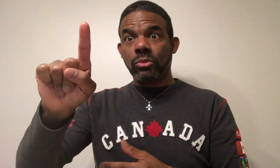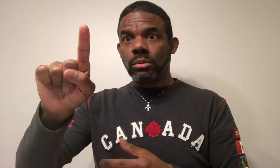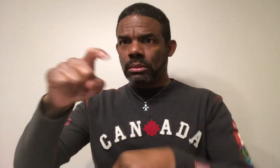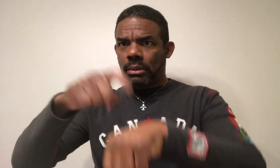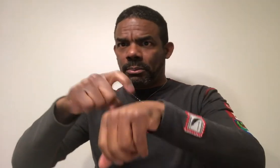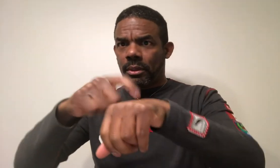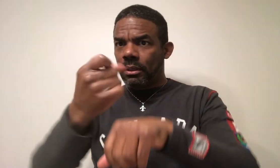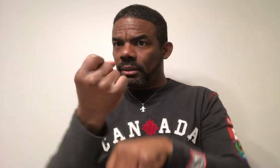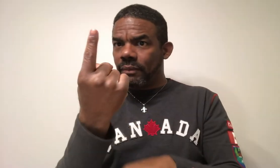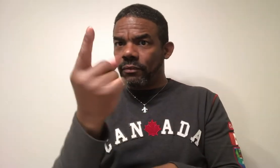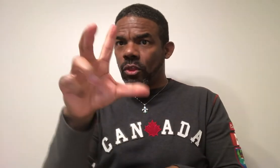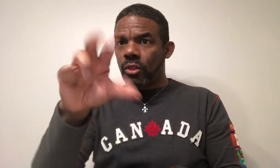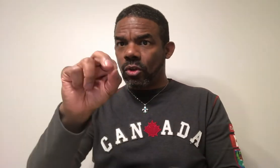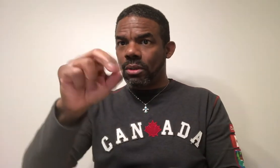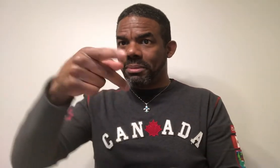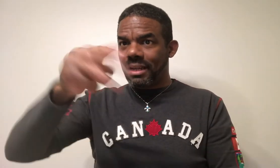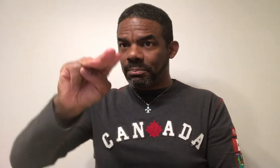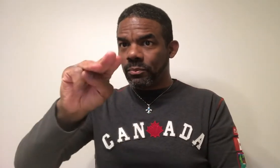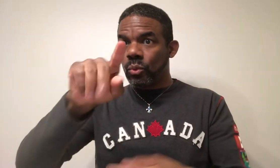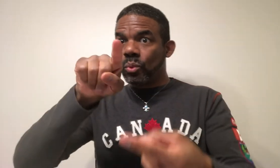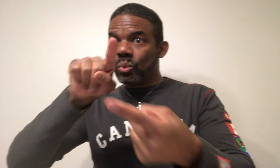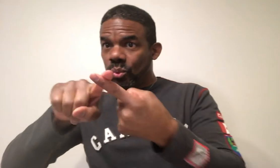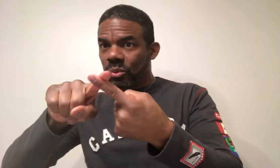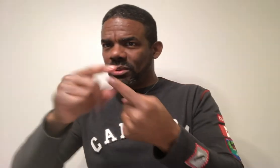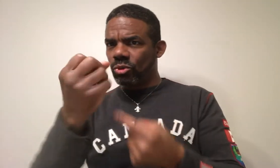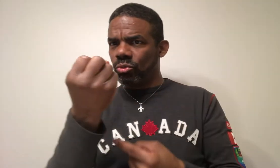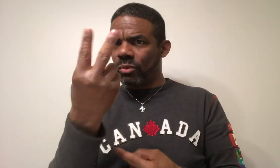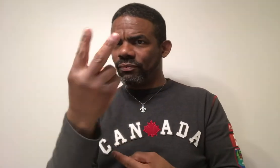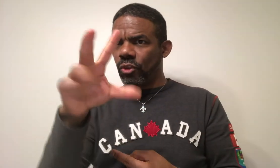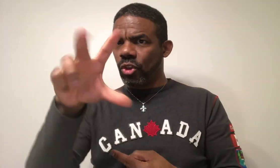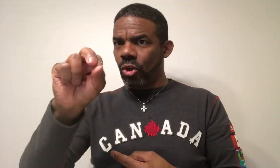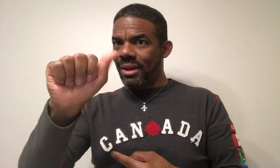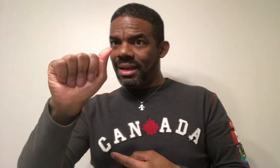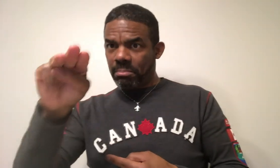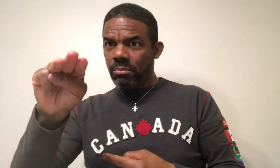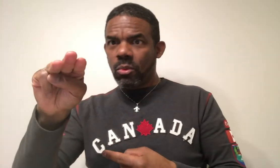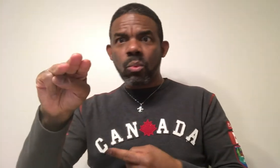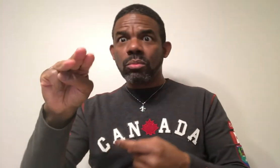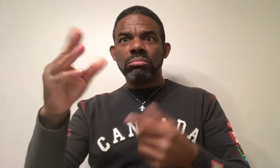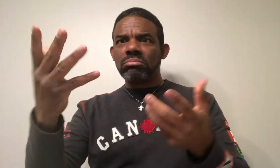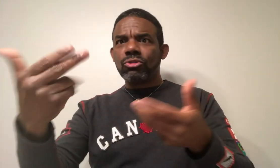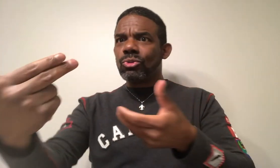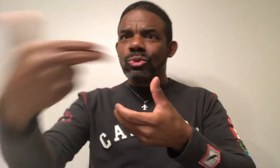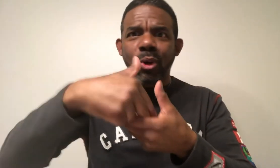On December 31, from 11:30 p.m. to 12:30 a.m.